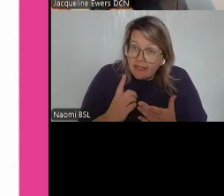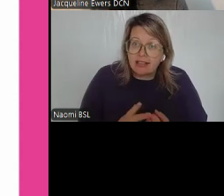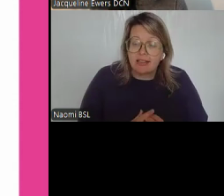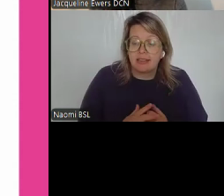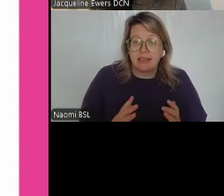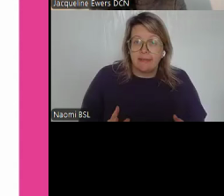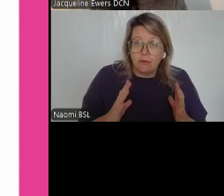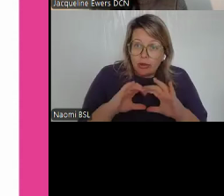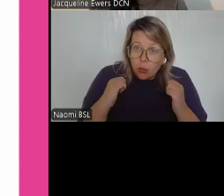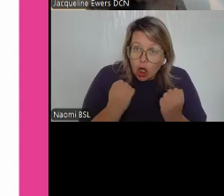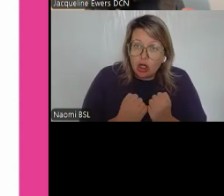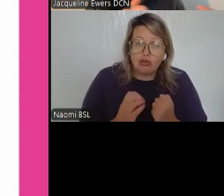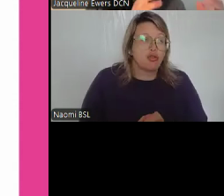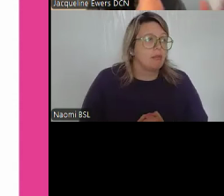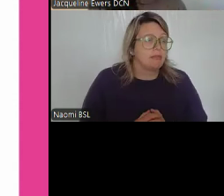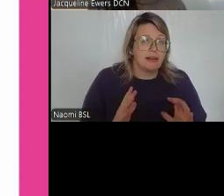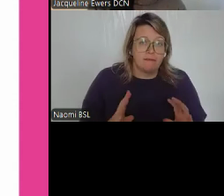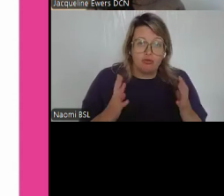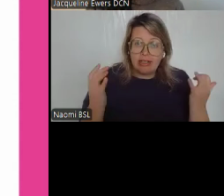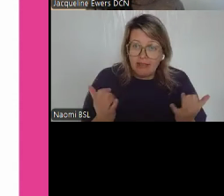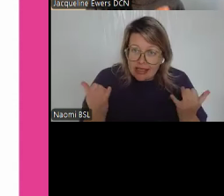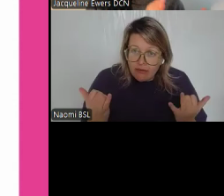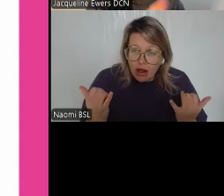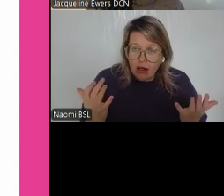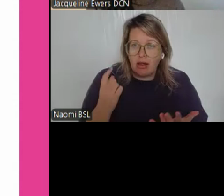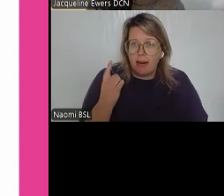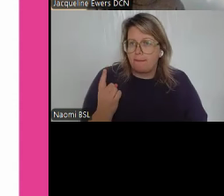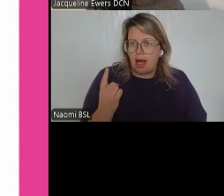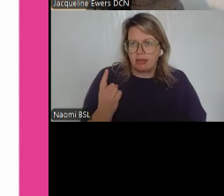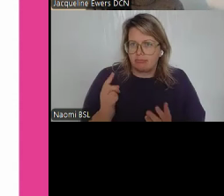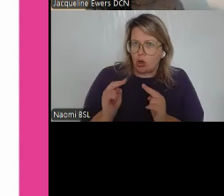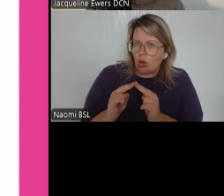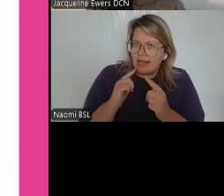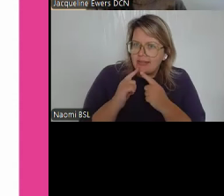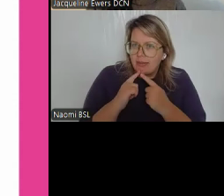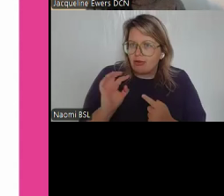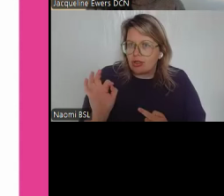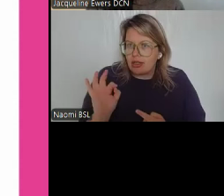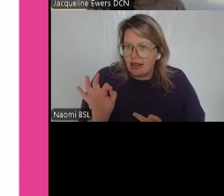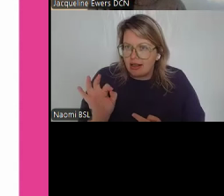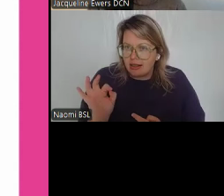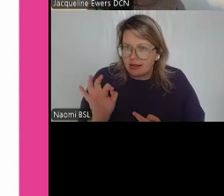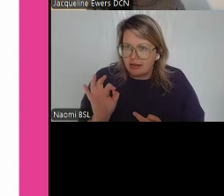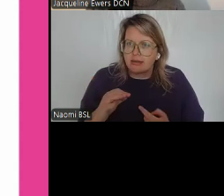free festivals, and you don't have any contact data? What could we do in that scenario?